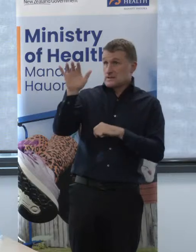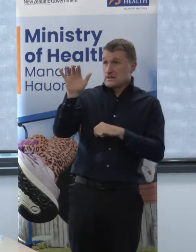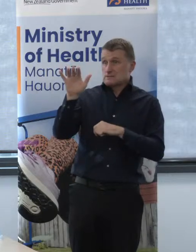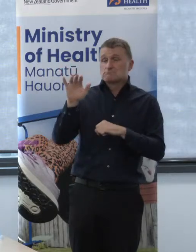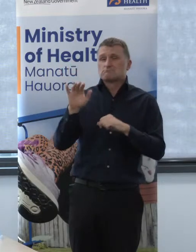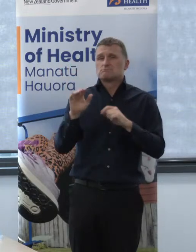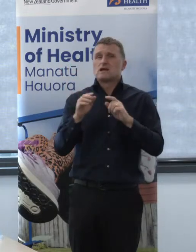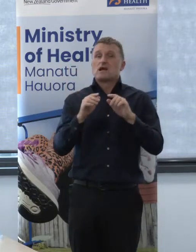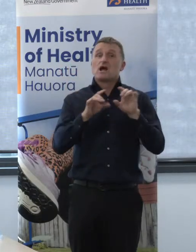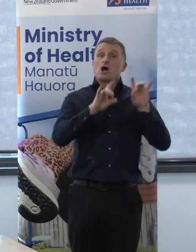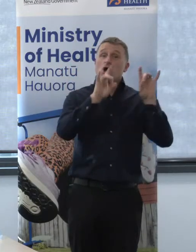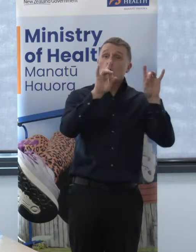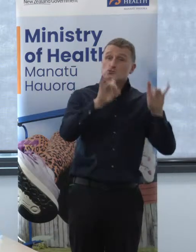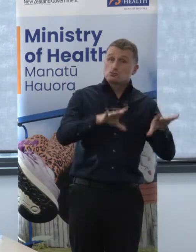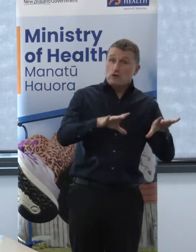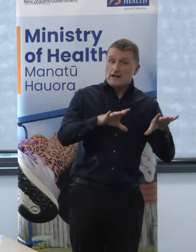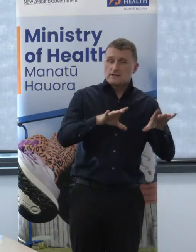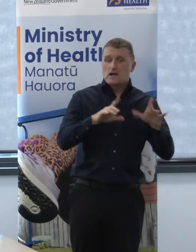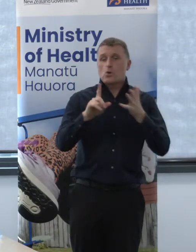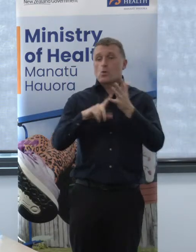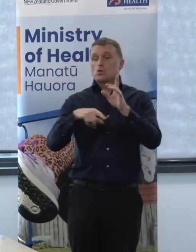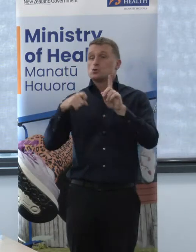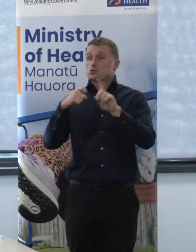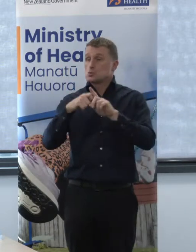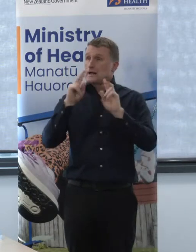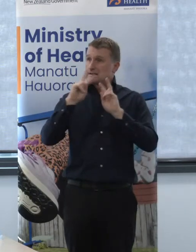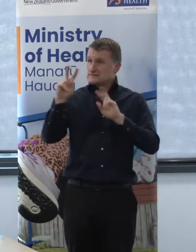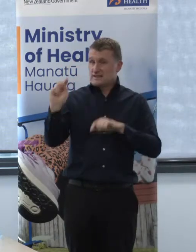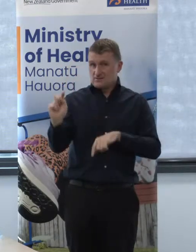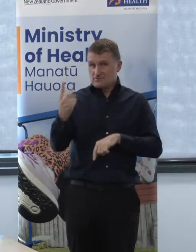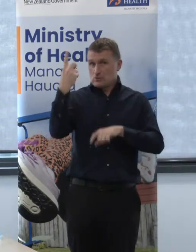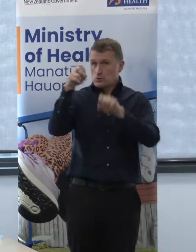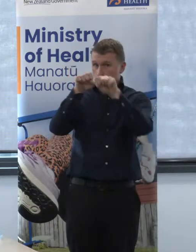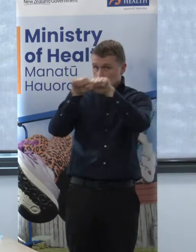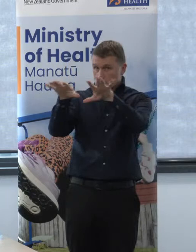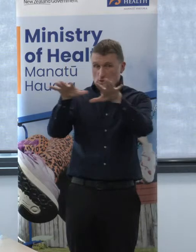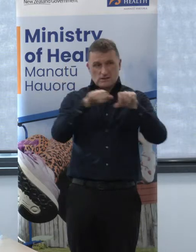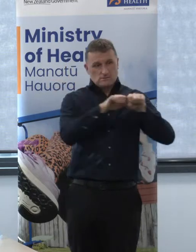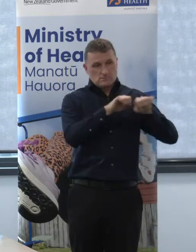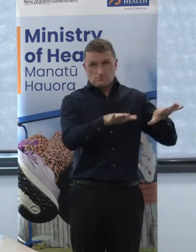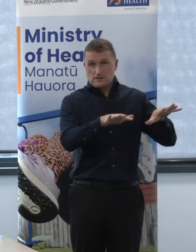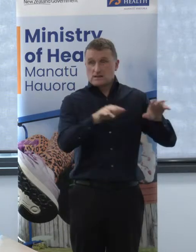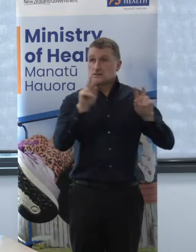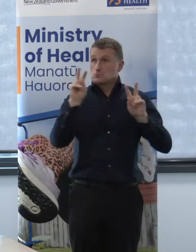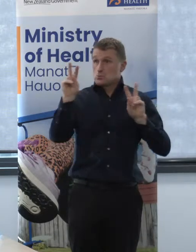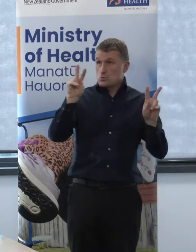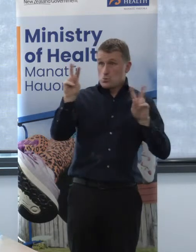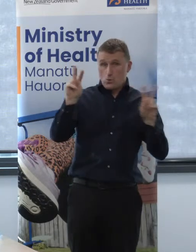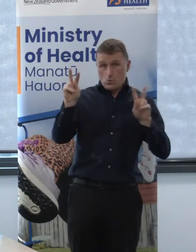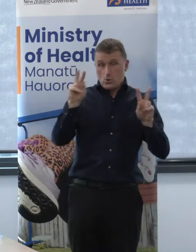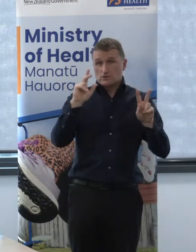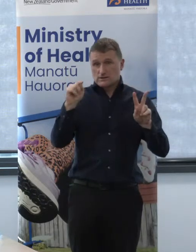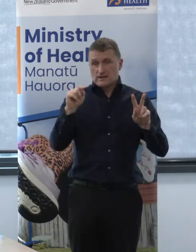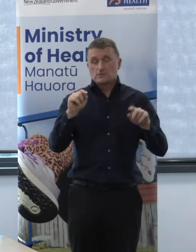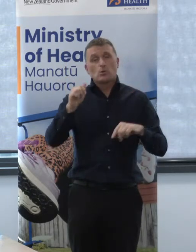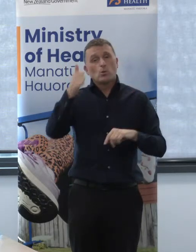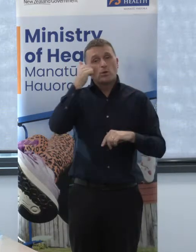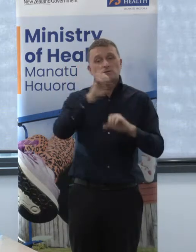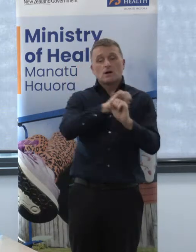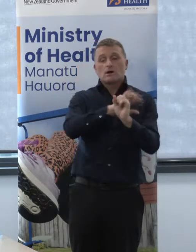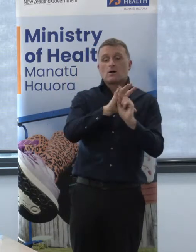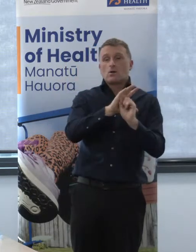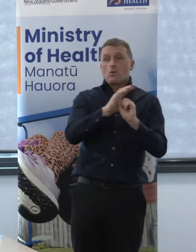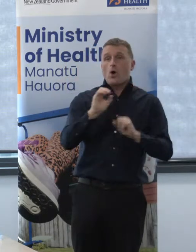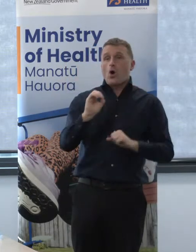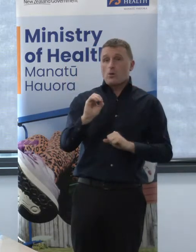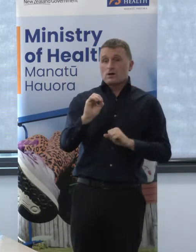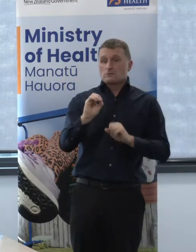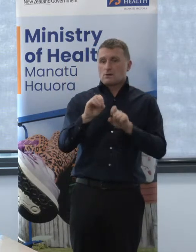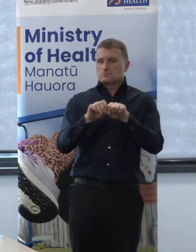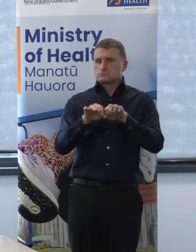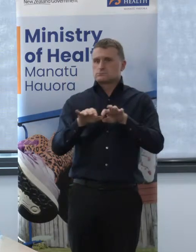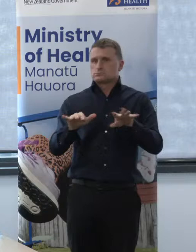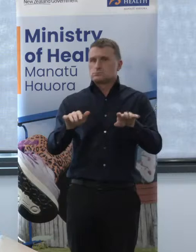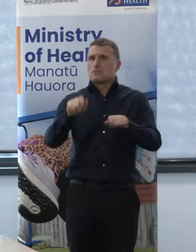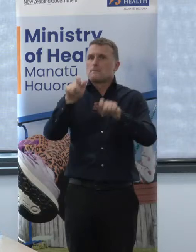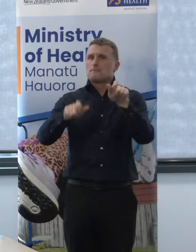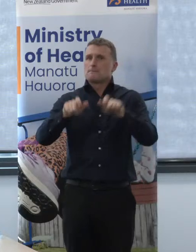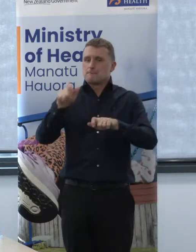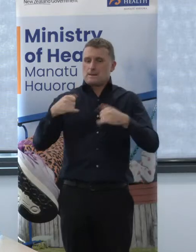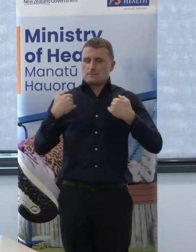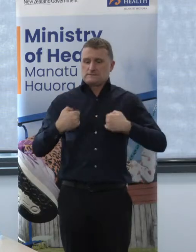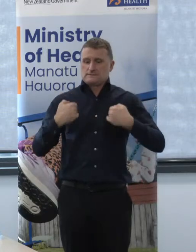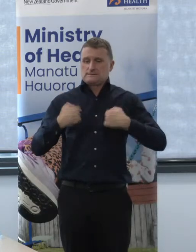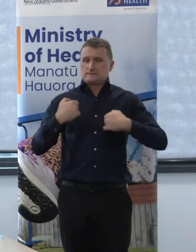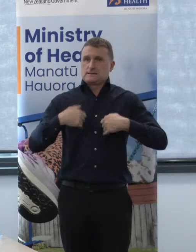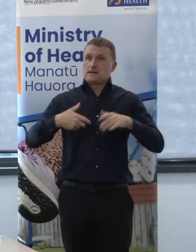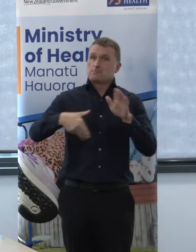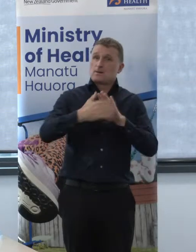variance worldwide, we have